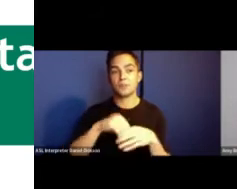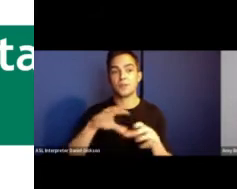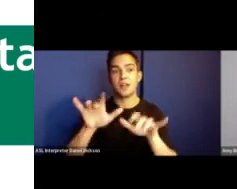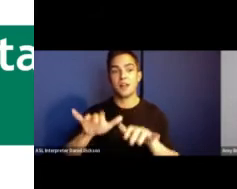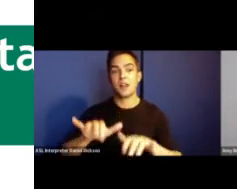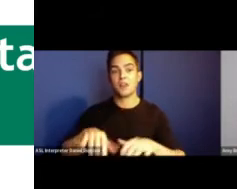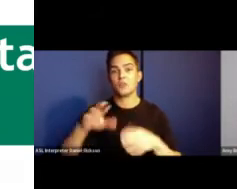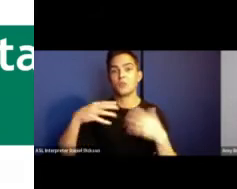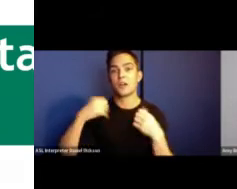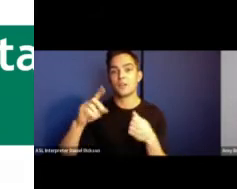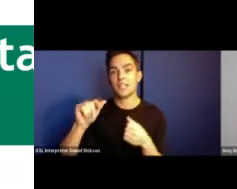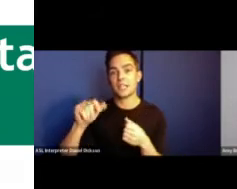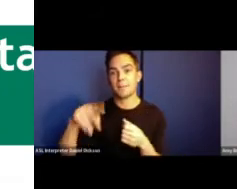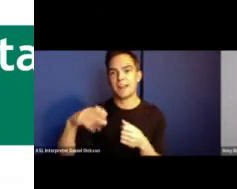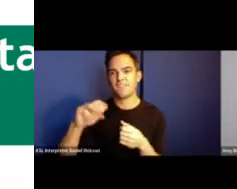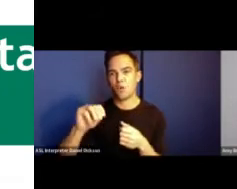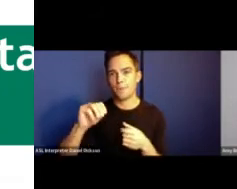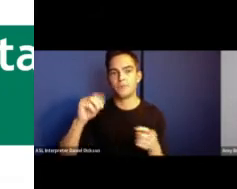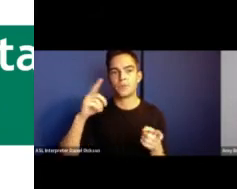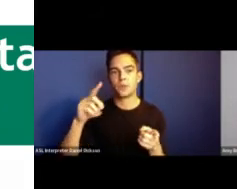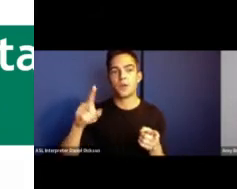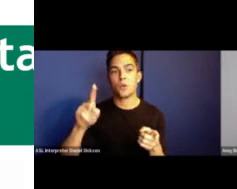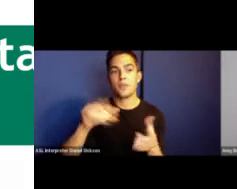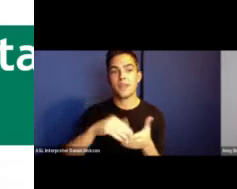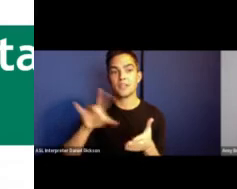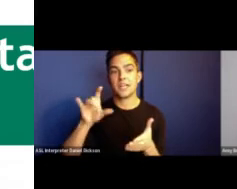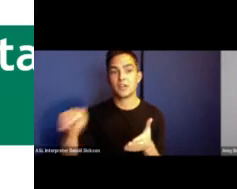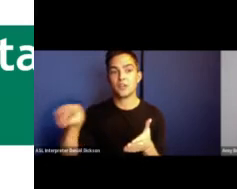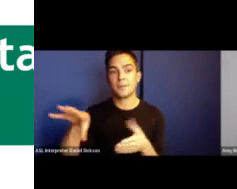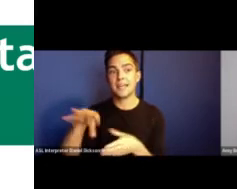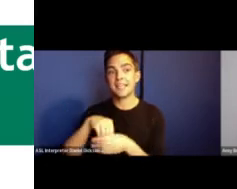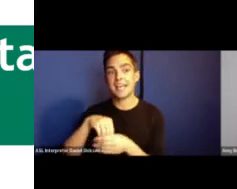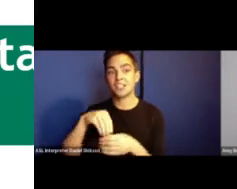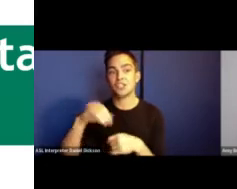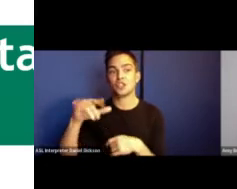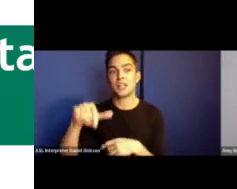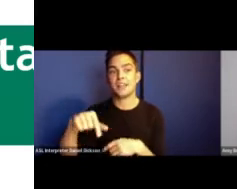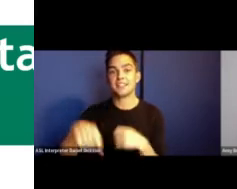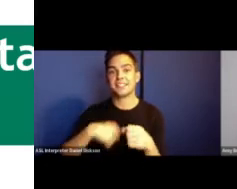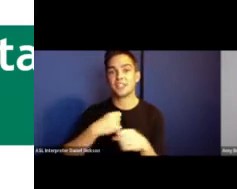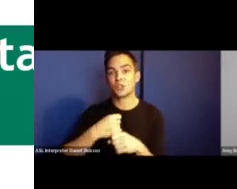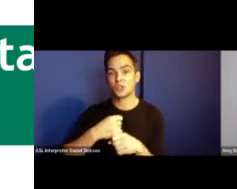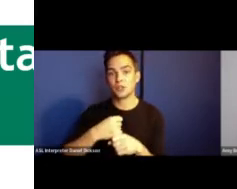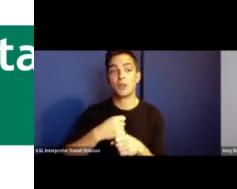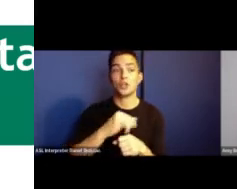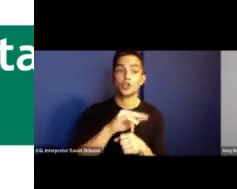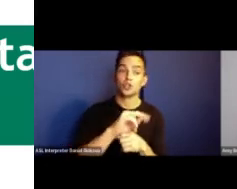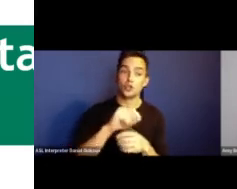platform, with 1800 of them engaged in July of this year. In June of this year, just one